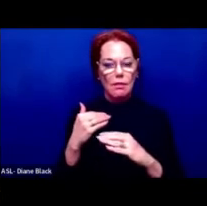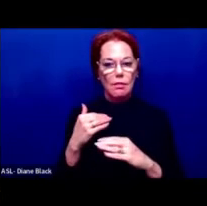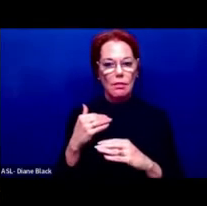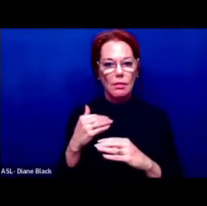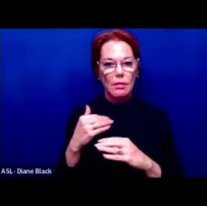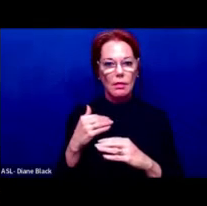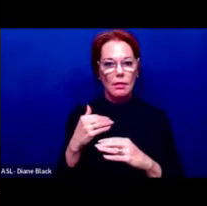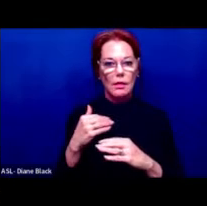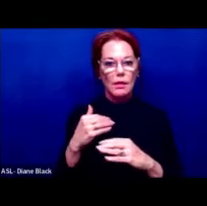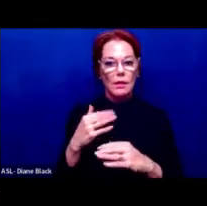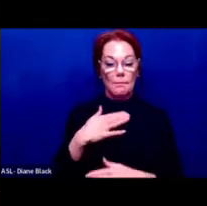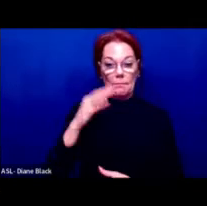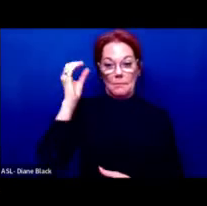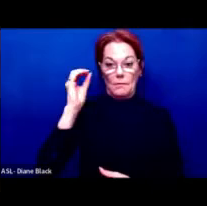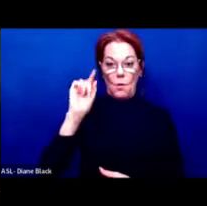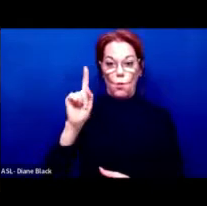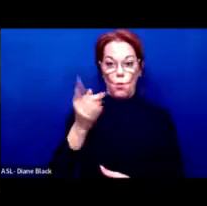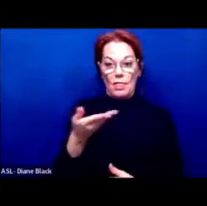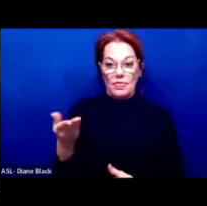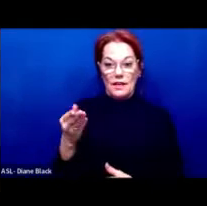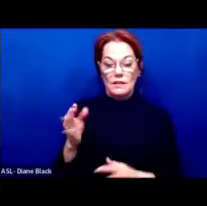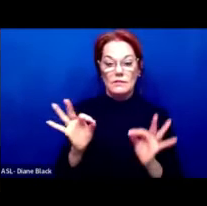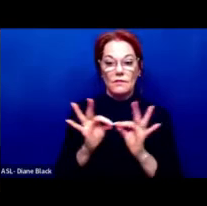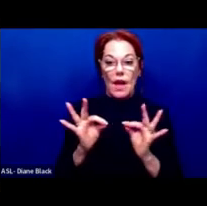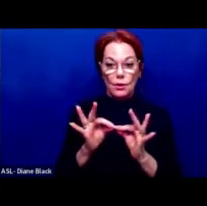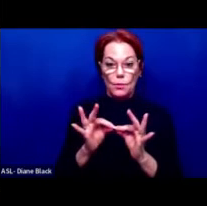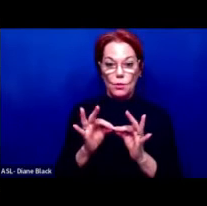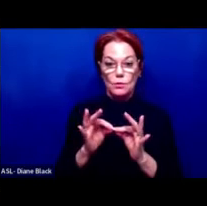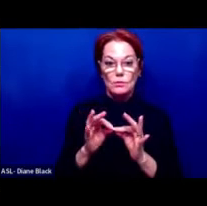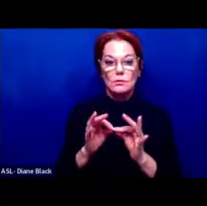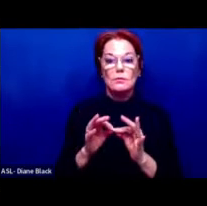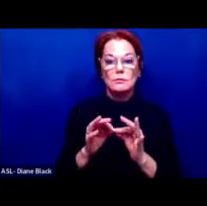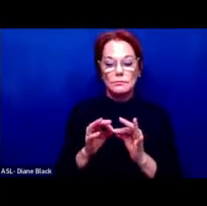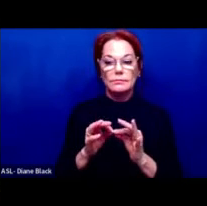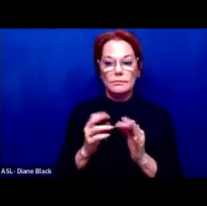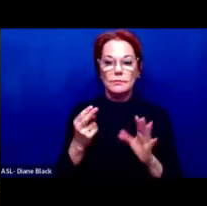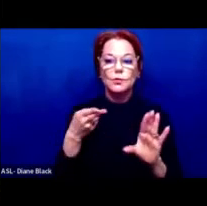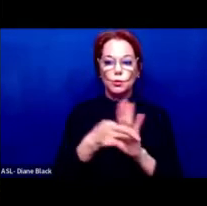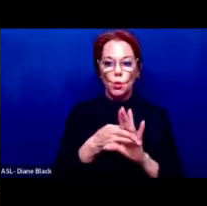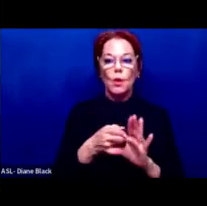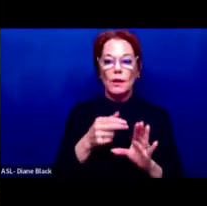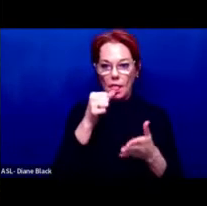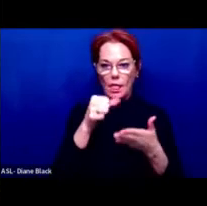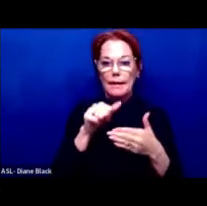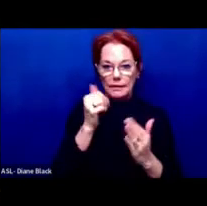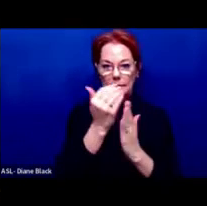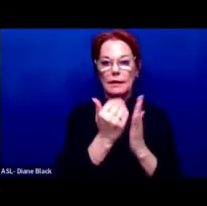would be valuable is to get onto our mailing list if you're not on an already to everyone.